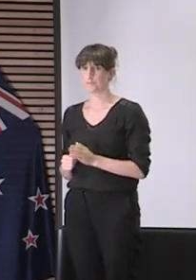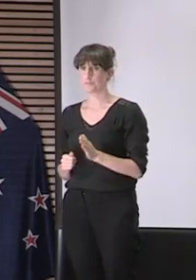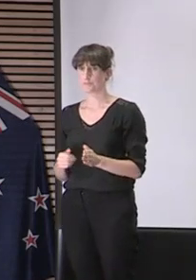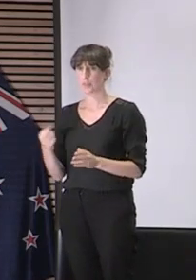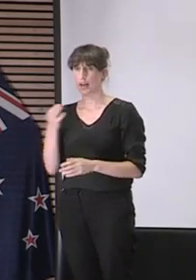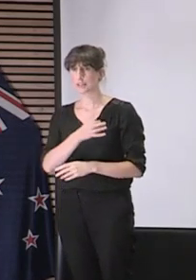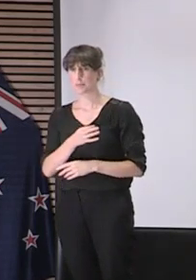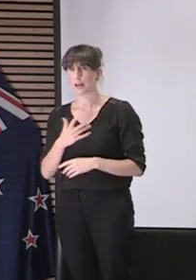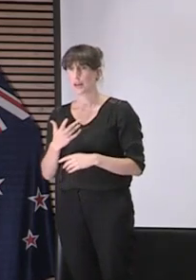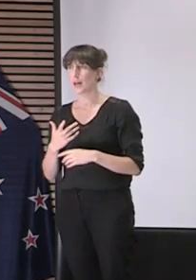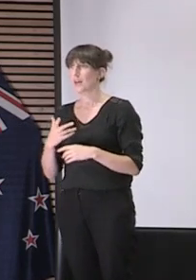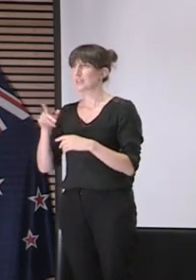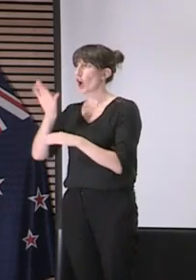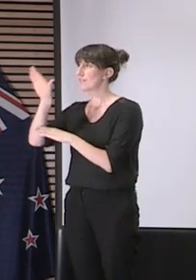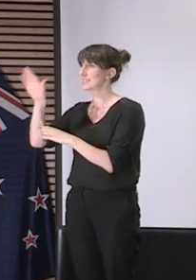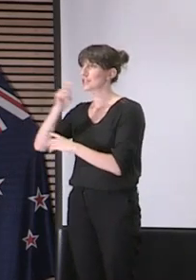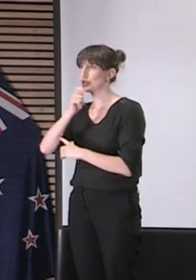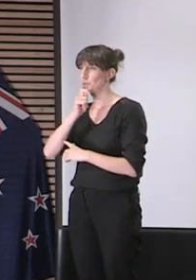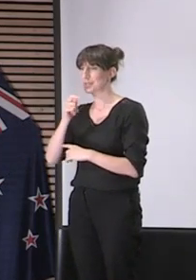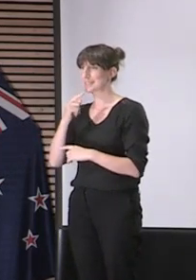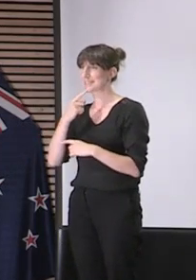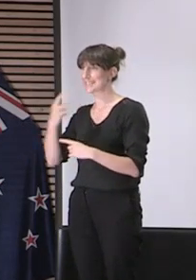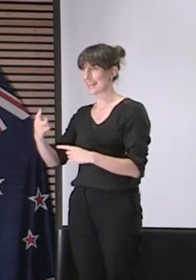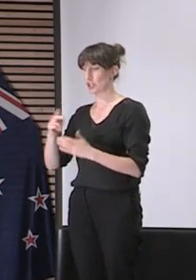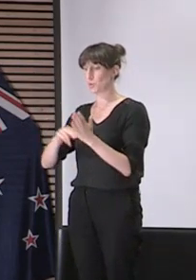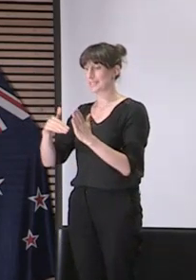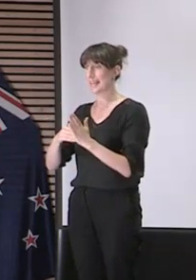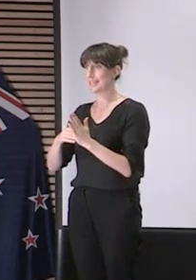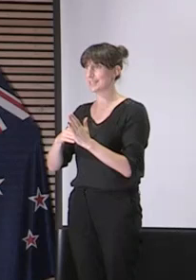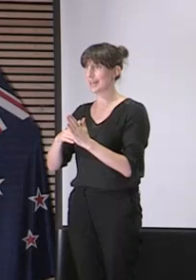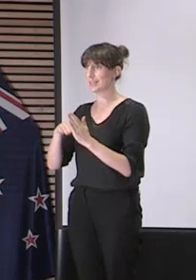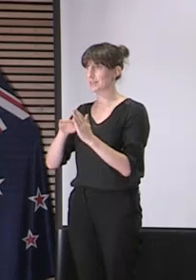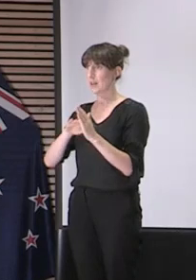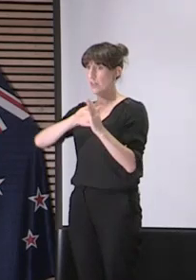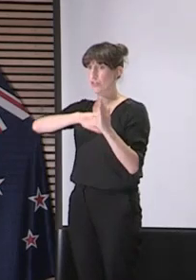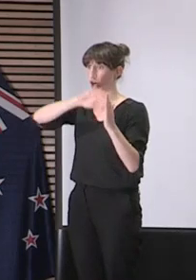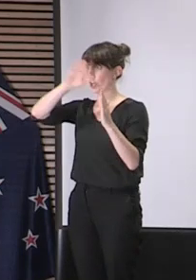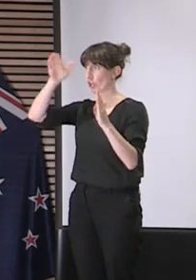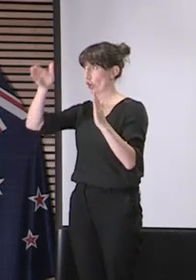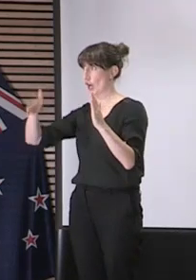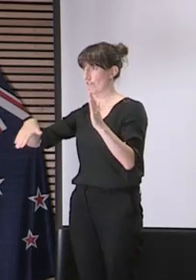particular negotiation has now been settled A Washington Post headline